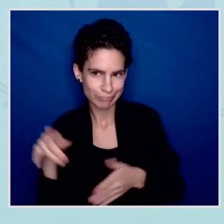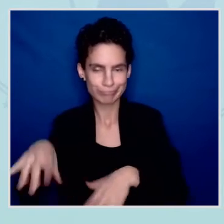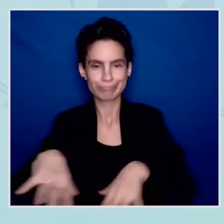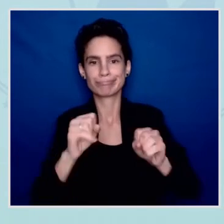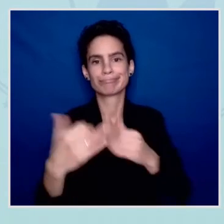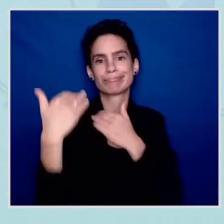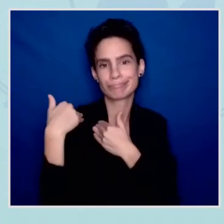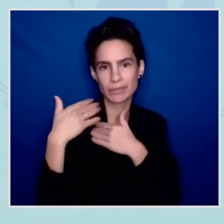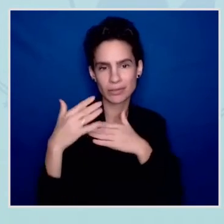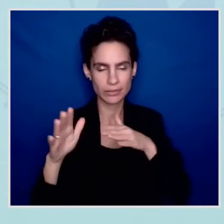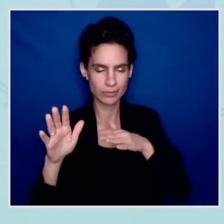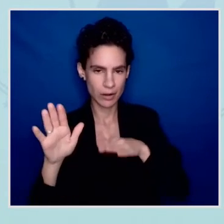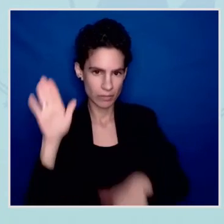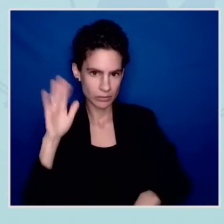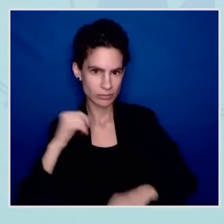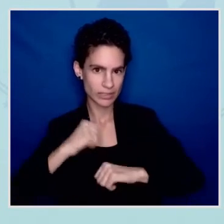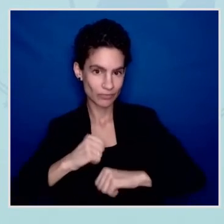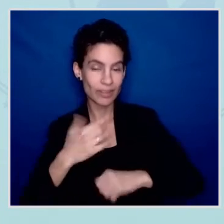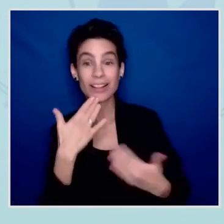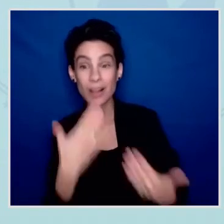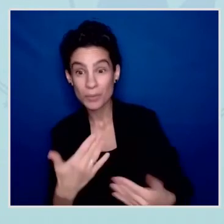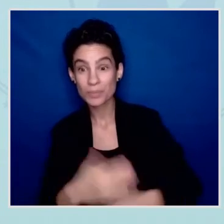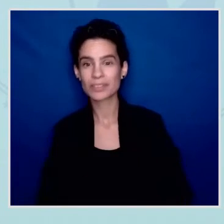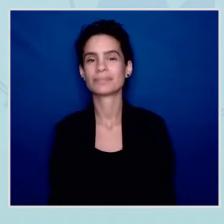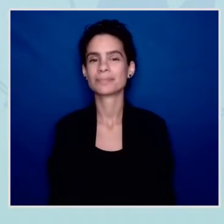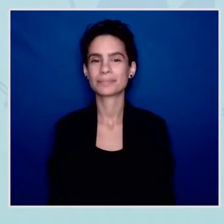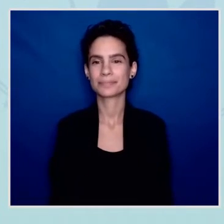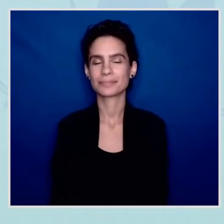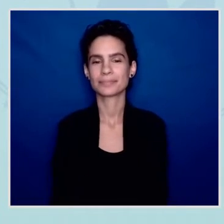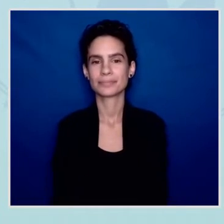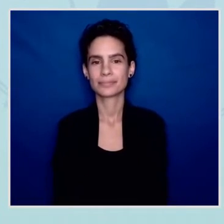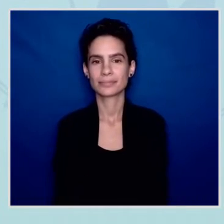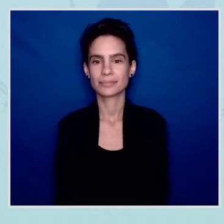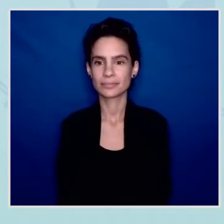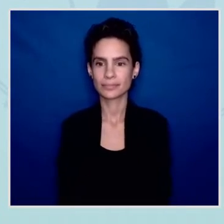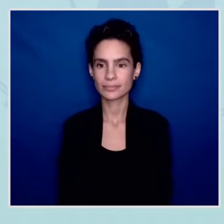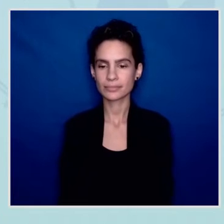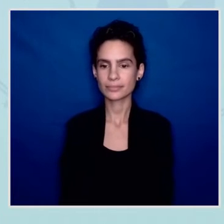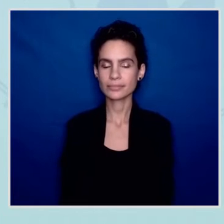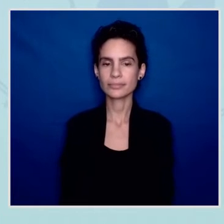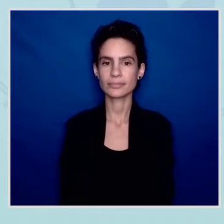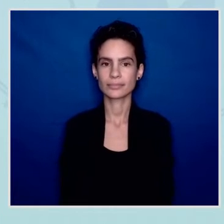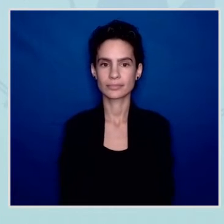THERE HAS BEEN PLANNING THAT HAS BEEN UNDERWAY BEFORE THIS AND CONTINUES WITH THE SECRET SERVICES.